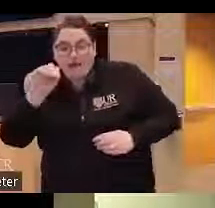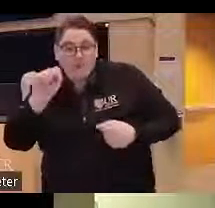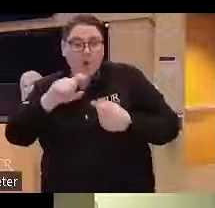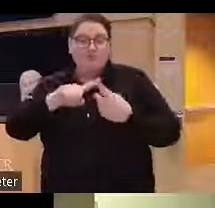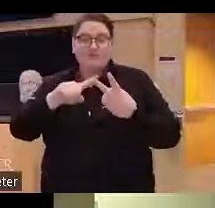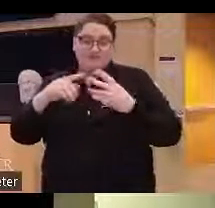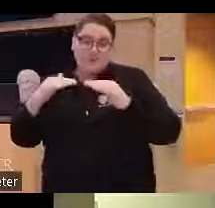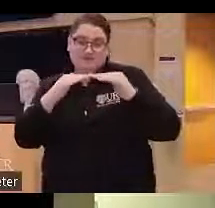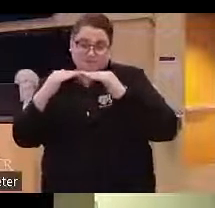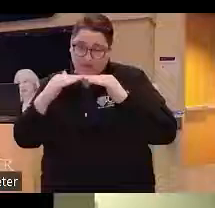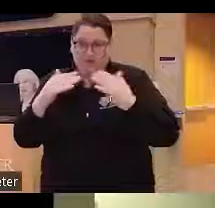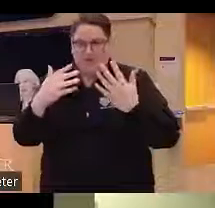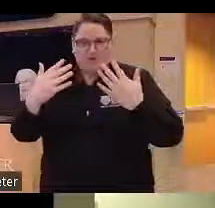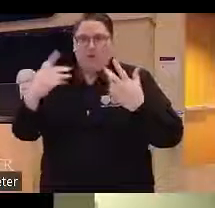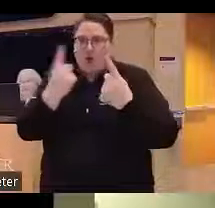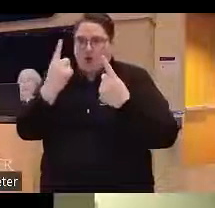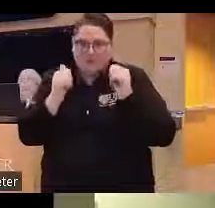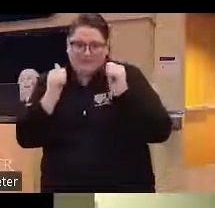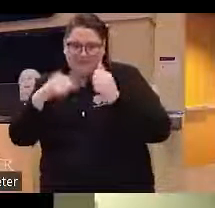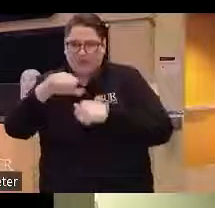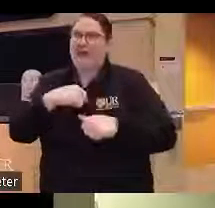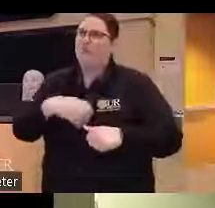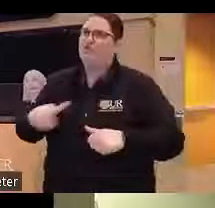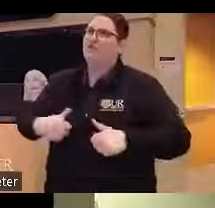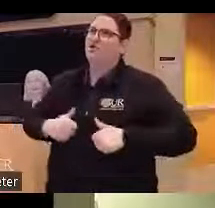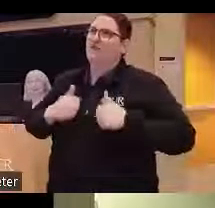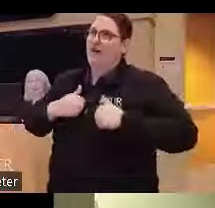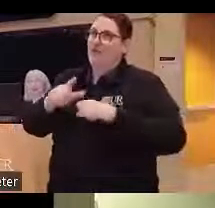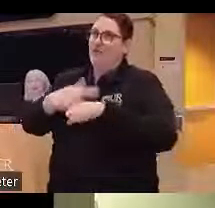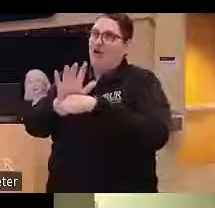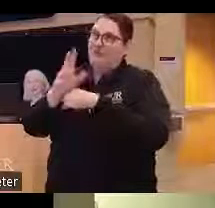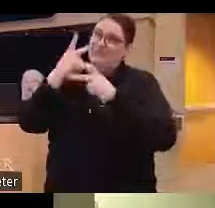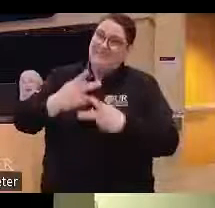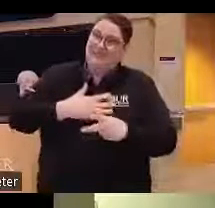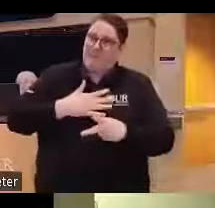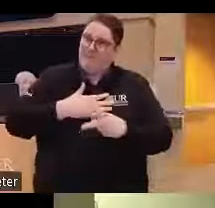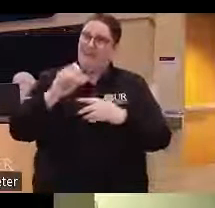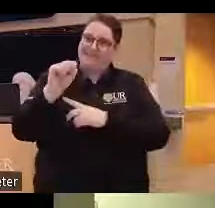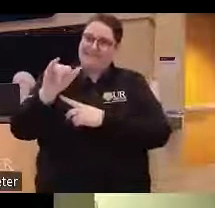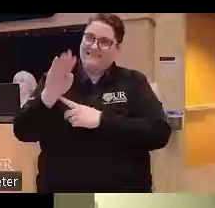I wish she'd survived to know that I was actually doing this symbiotic work so we have within our